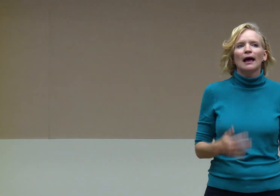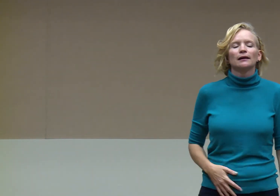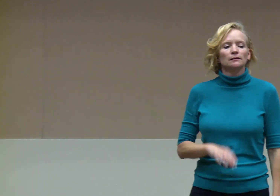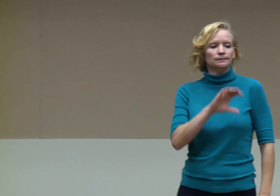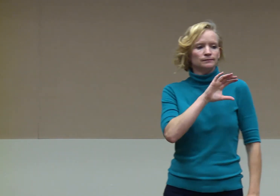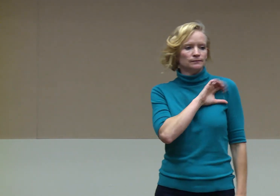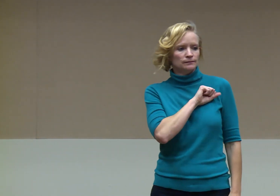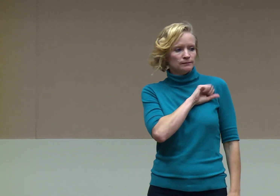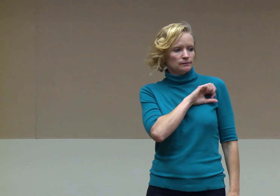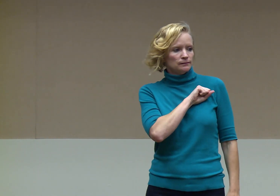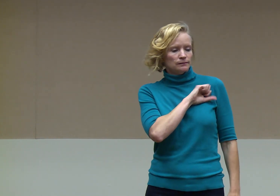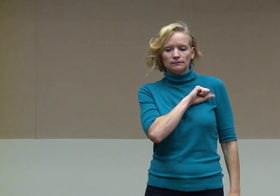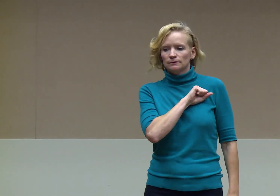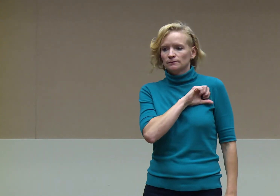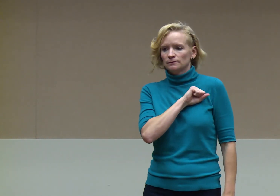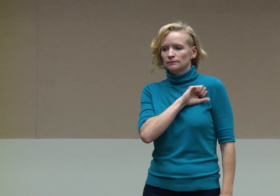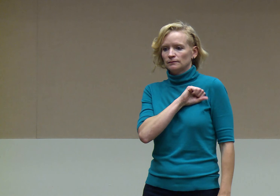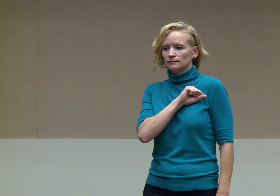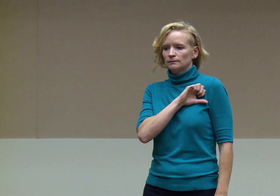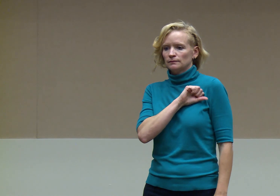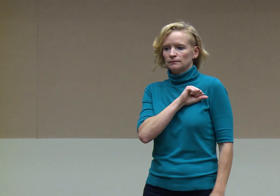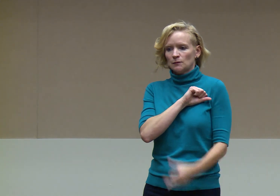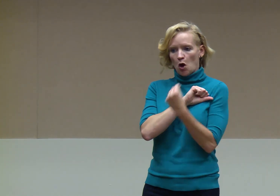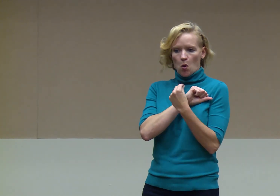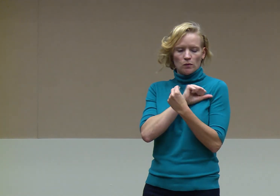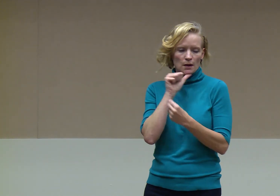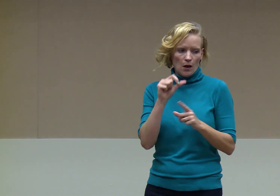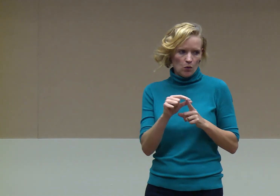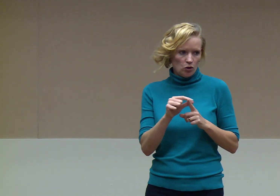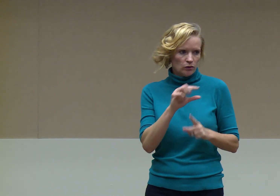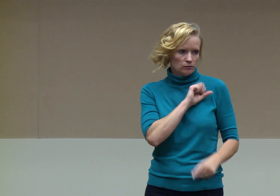And then a word that's not actually a word, like this,